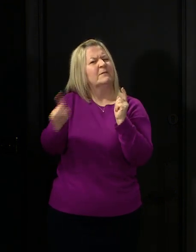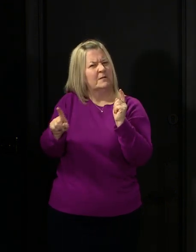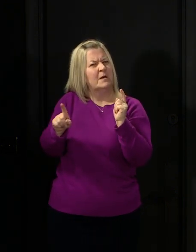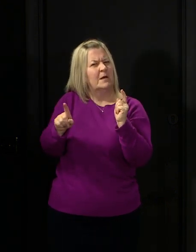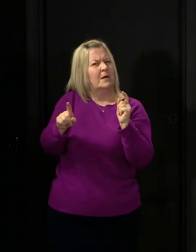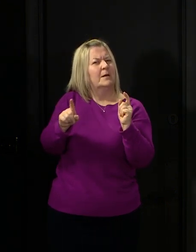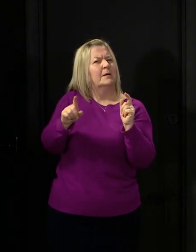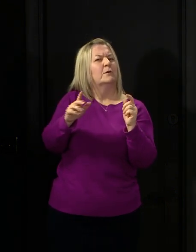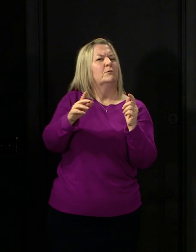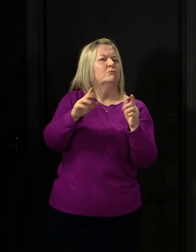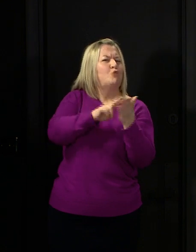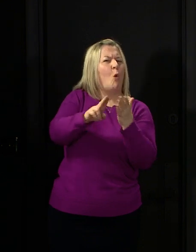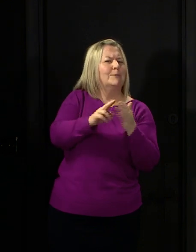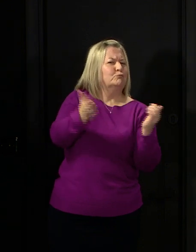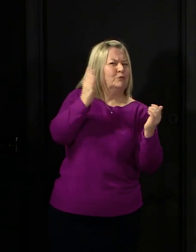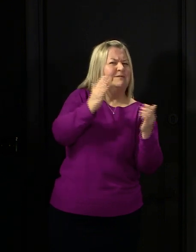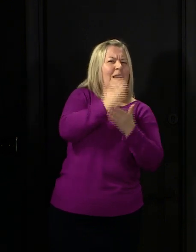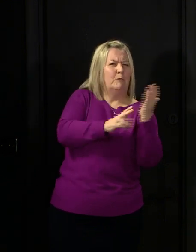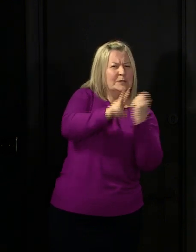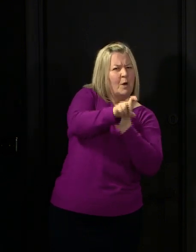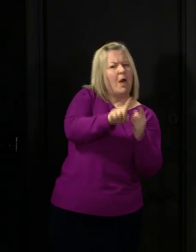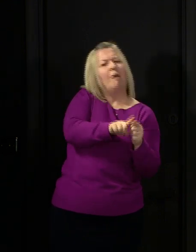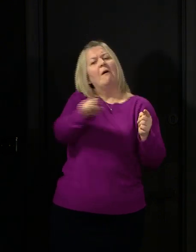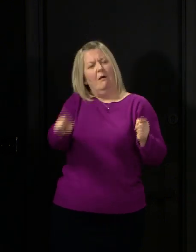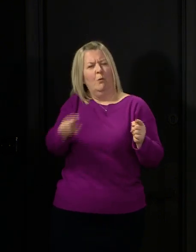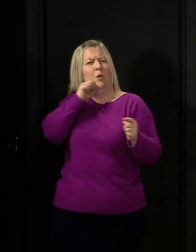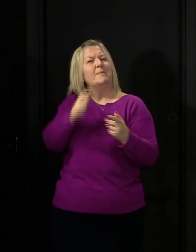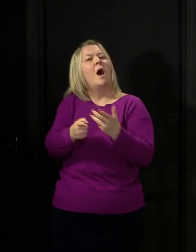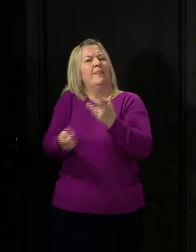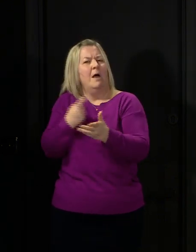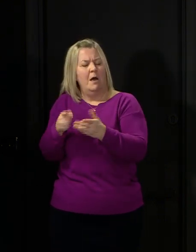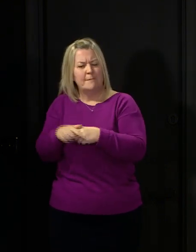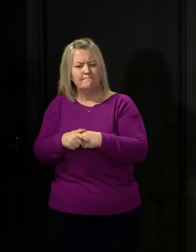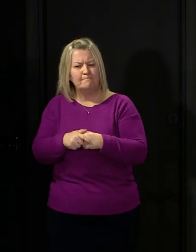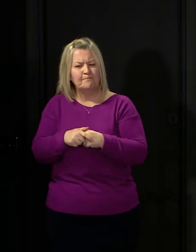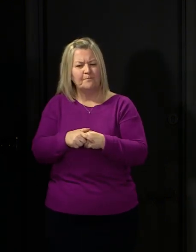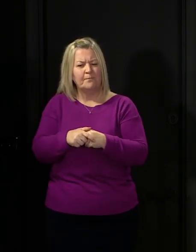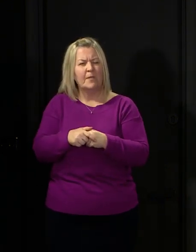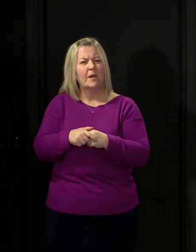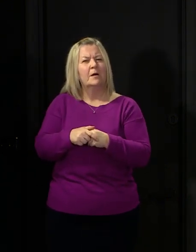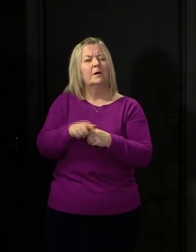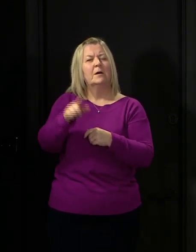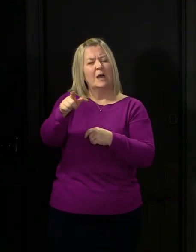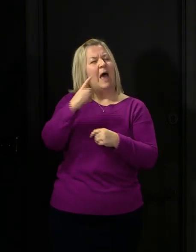death numbers in the future. But the first thing is, there will be a reconciliation tomorrow